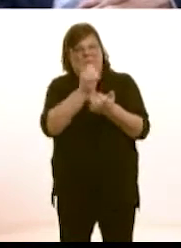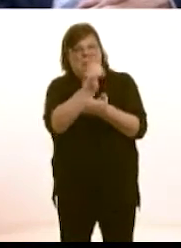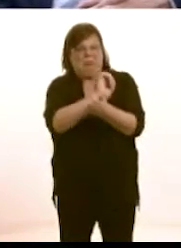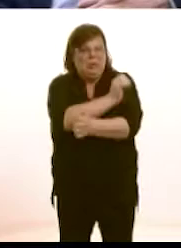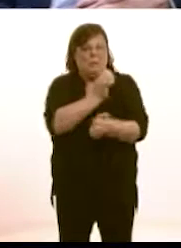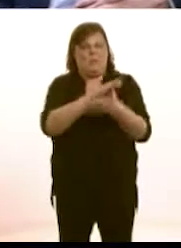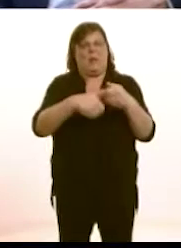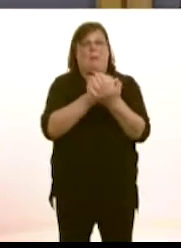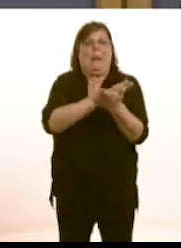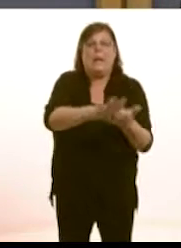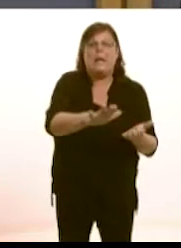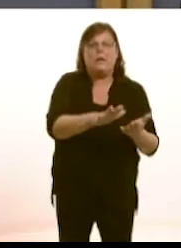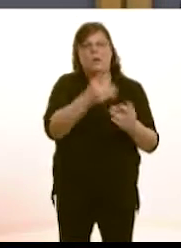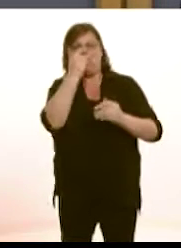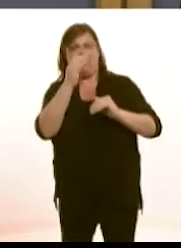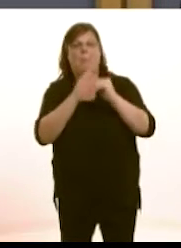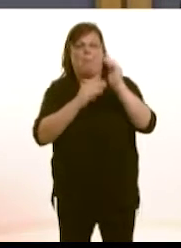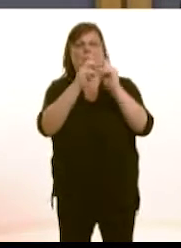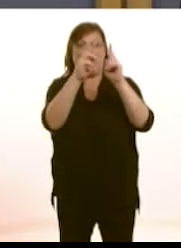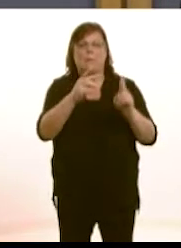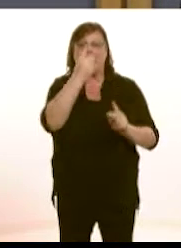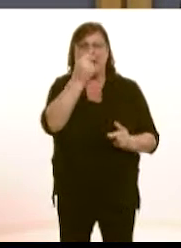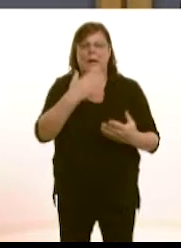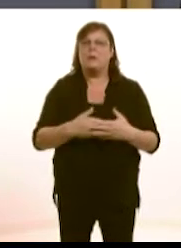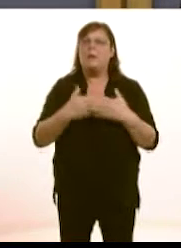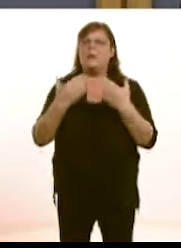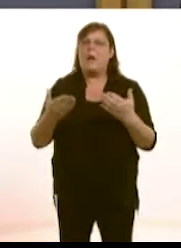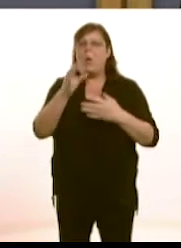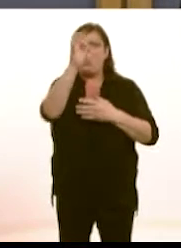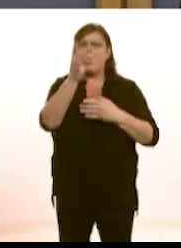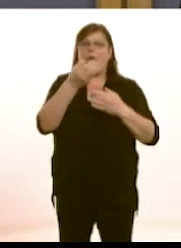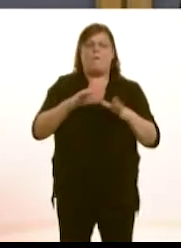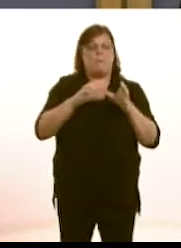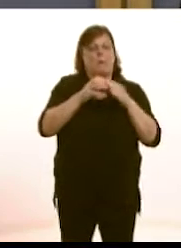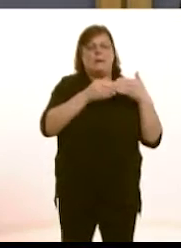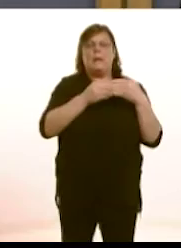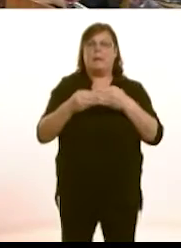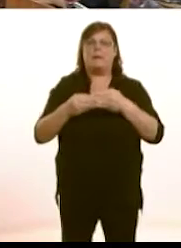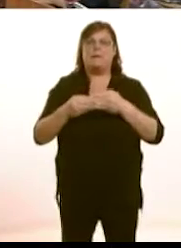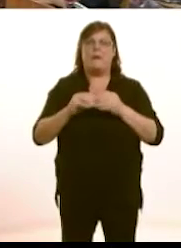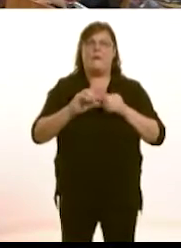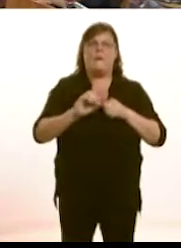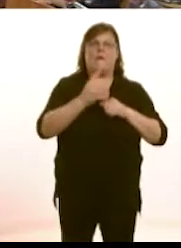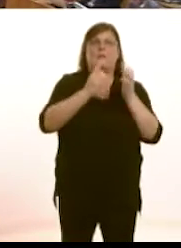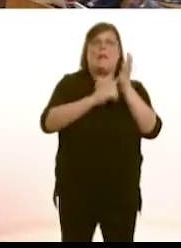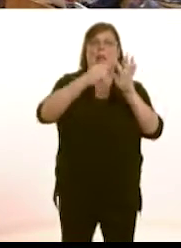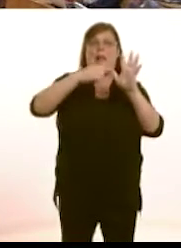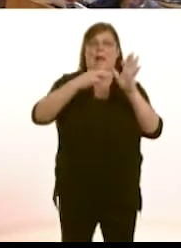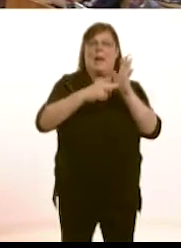Y Llywydd / The Presiding Officer: Cwestiynau nawr gan arweinwyr y pleidiau. Arweinydd yr wrthblaid, Leanne Wood. Leanne Wood: Diolch, Lywydd.